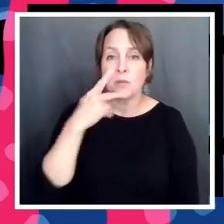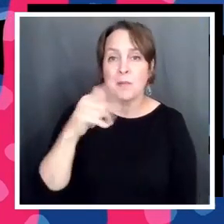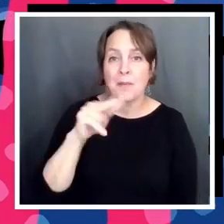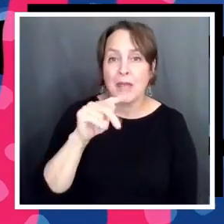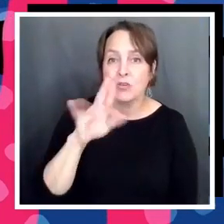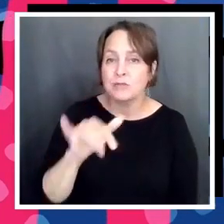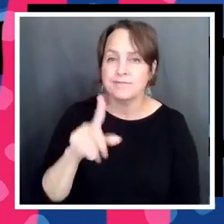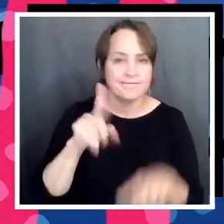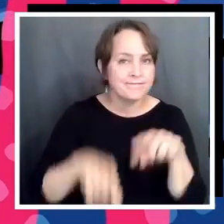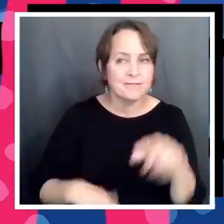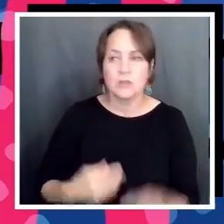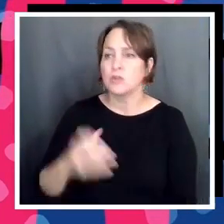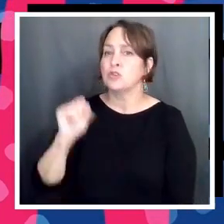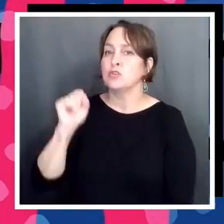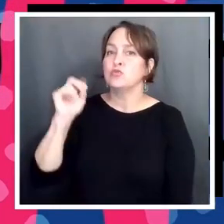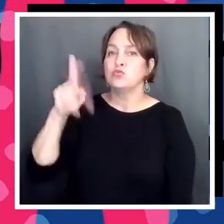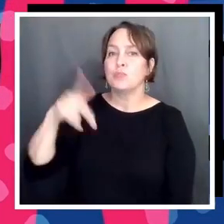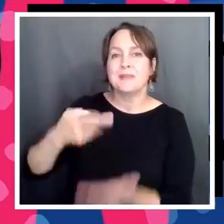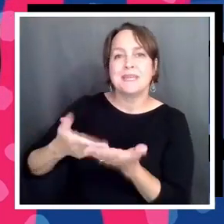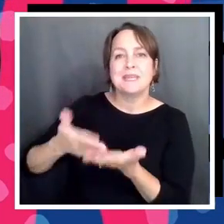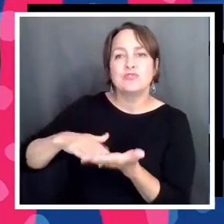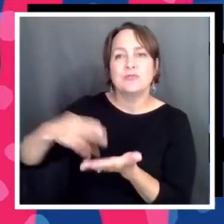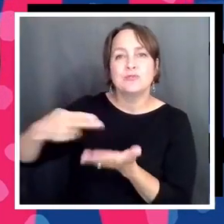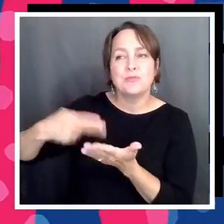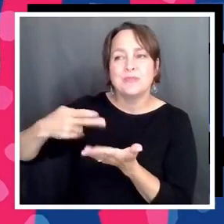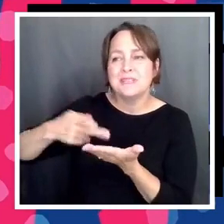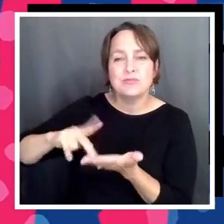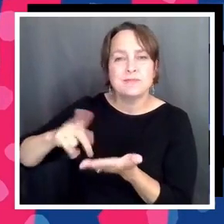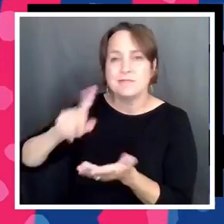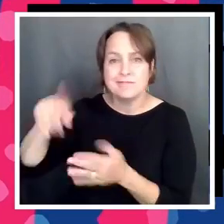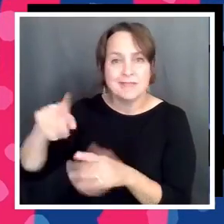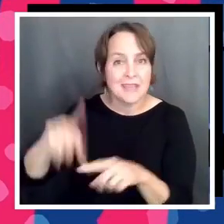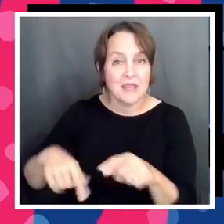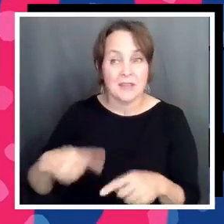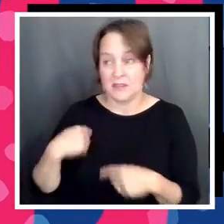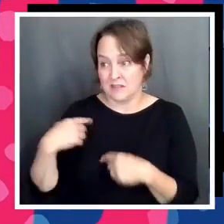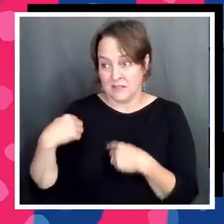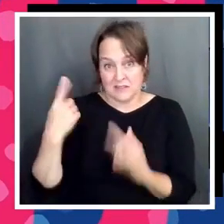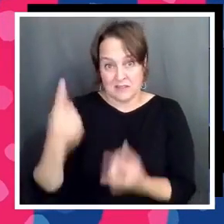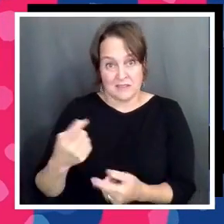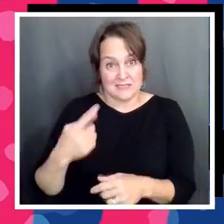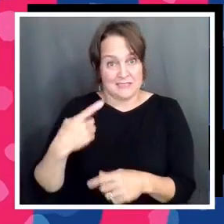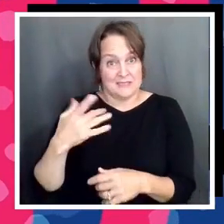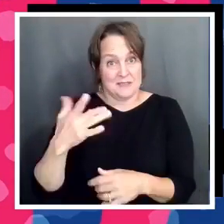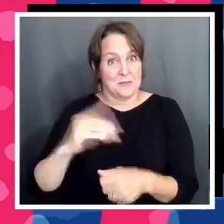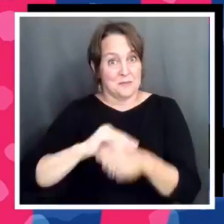PANDEMIC WITH NOT HAVING RELIABLE TRANSPORTATION TO GET